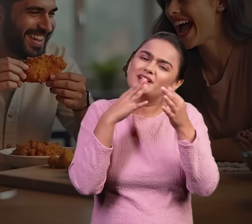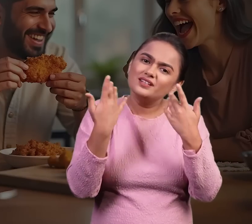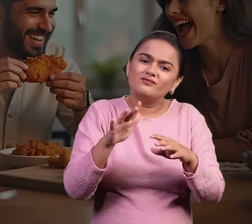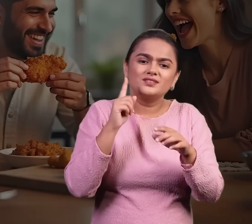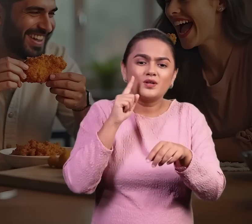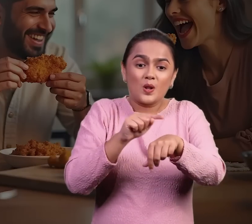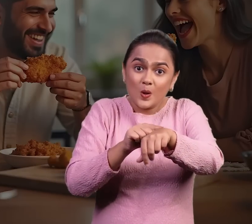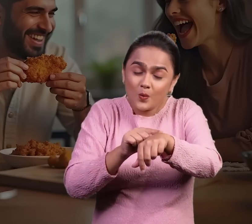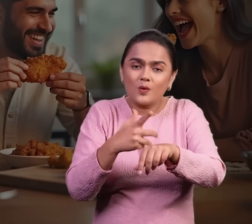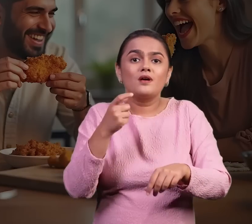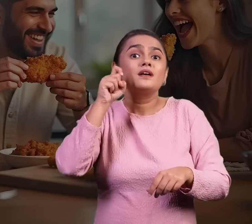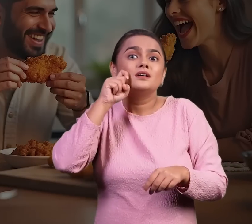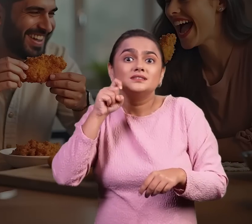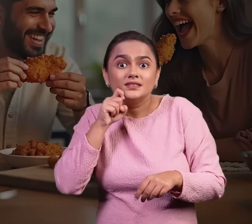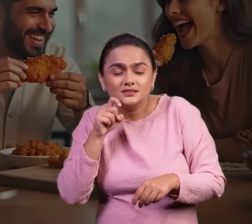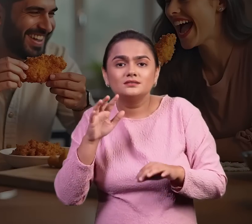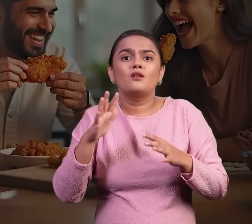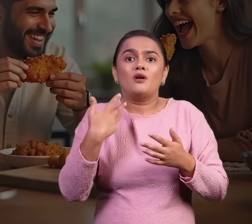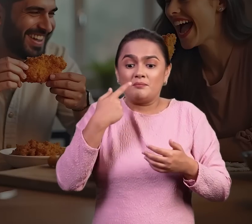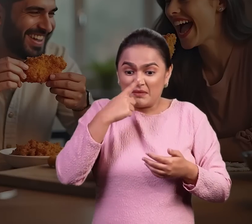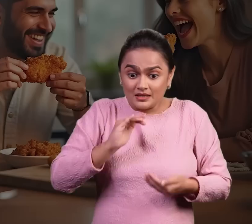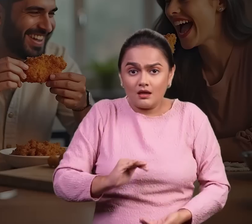It is transmitted through blood contact, sexual relationship or from mother to child.